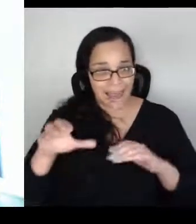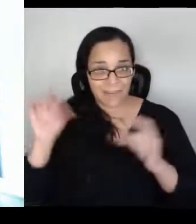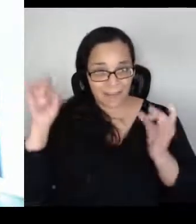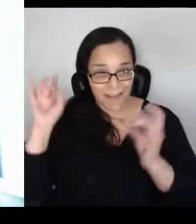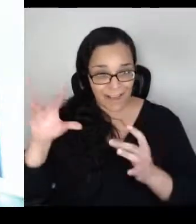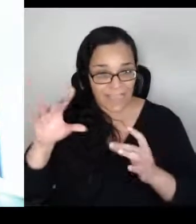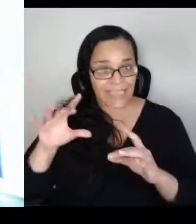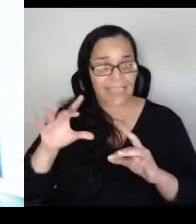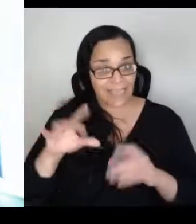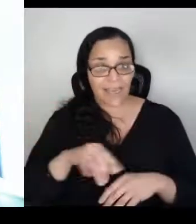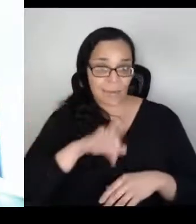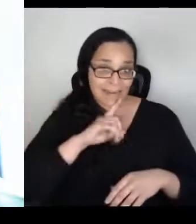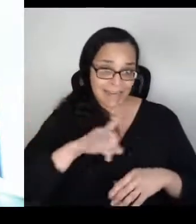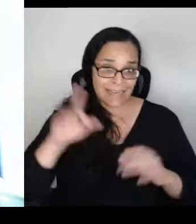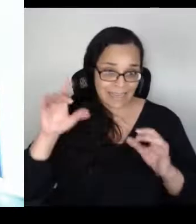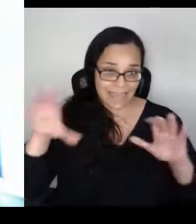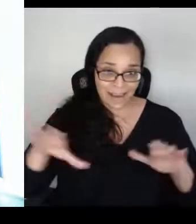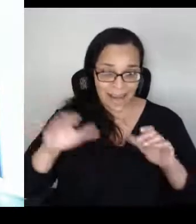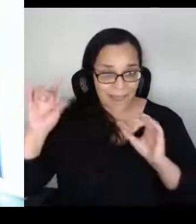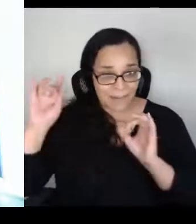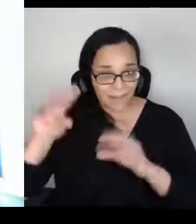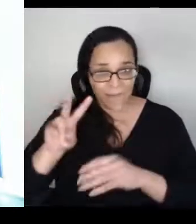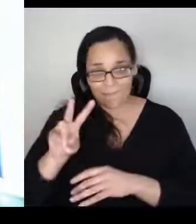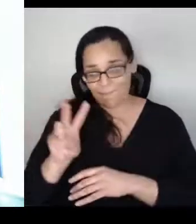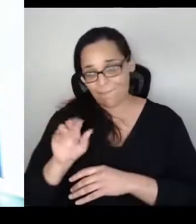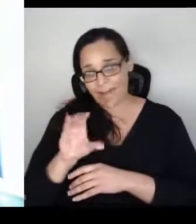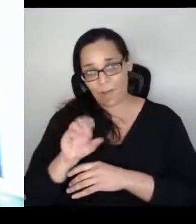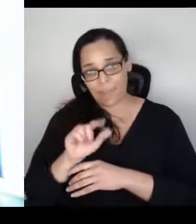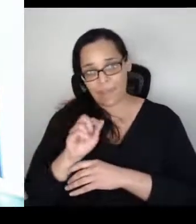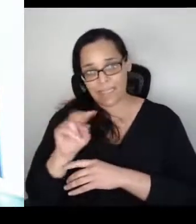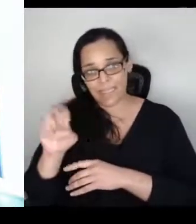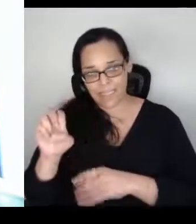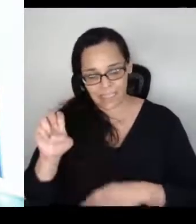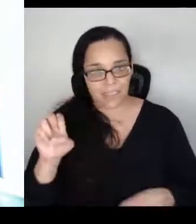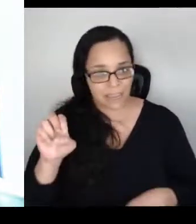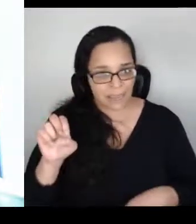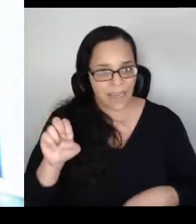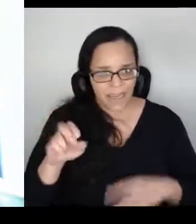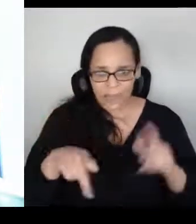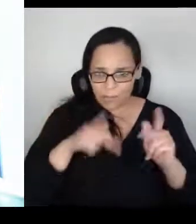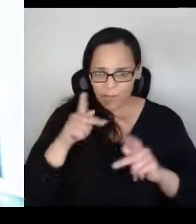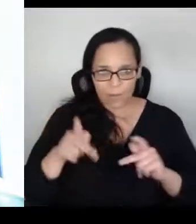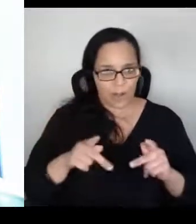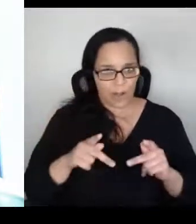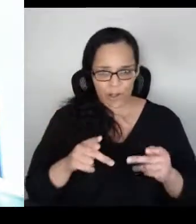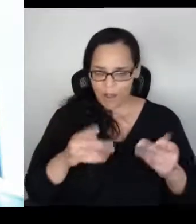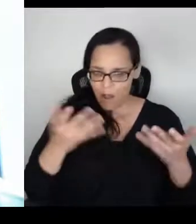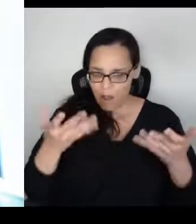of people who've already come in to a country that they don't know, who are trying to reunite